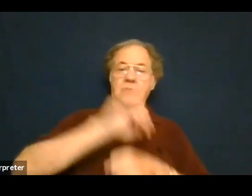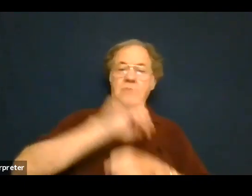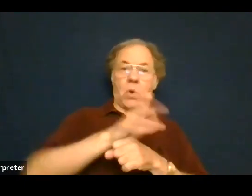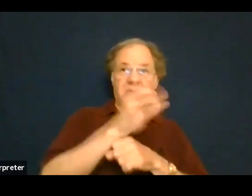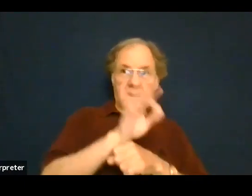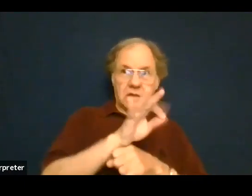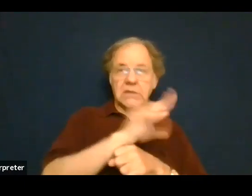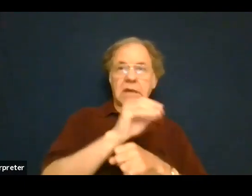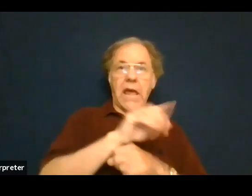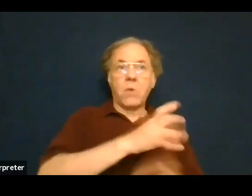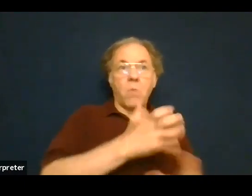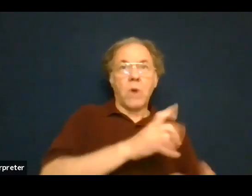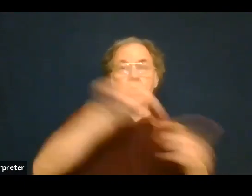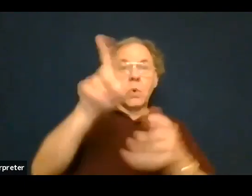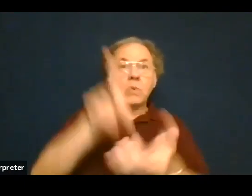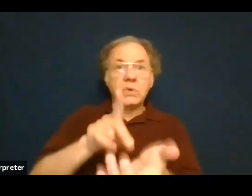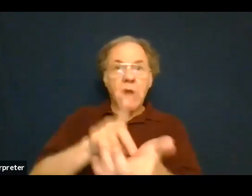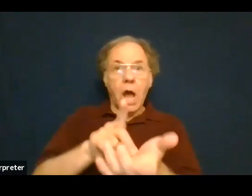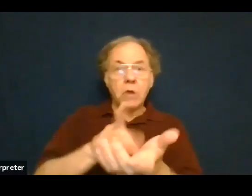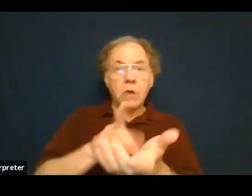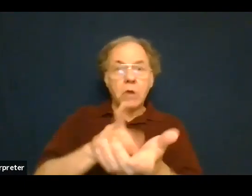via telemedicine in this case.